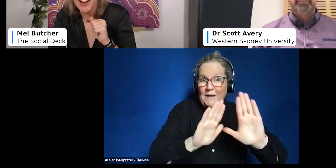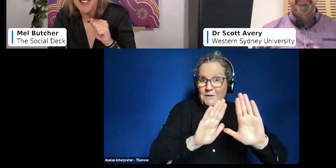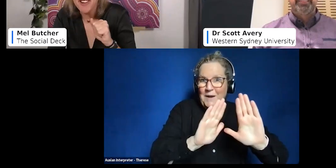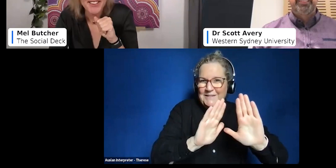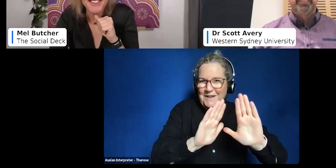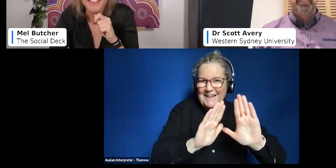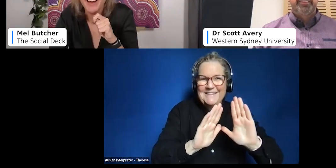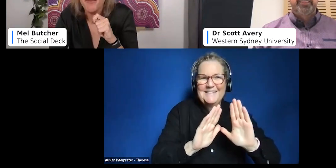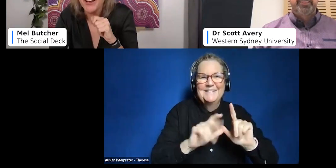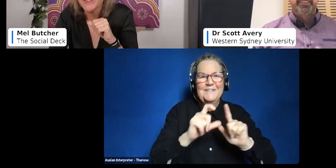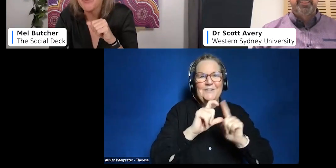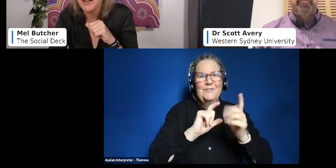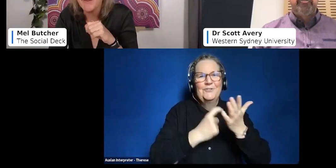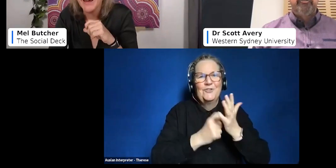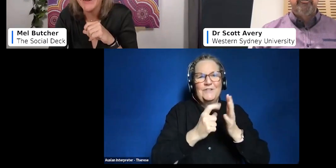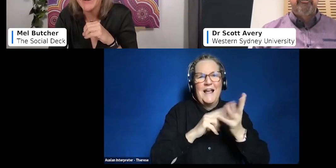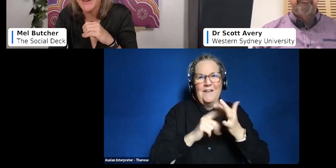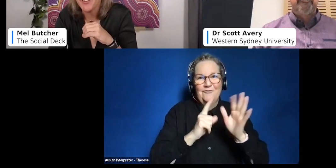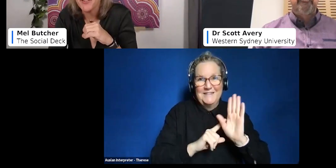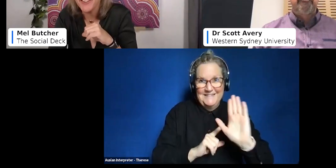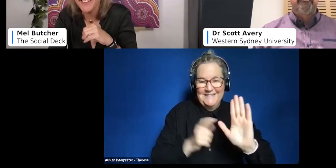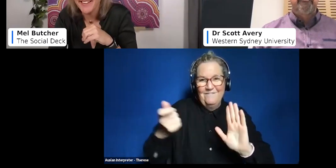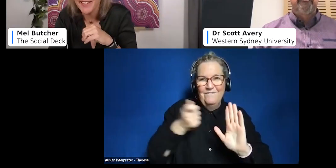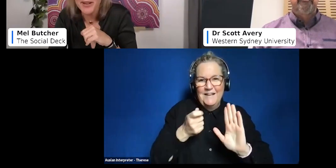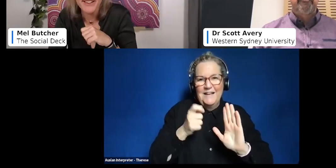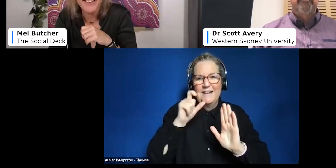Avery, because I'd like to bring back Catherine as well.